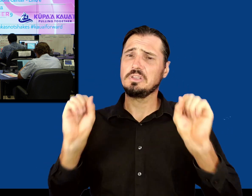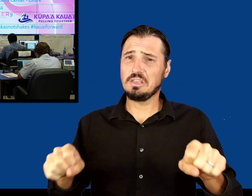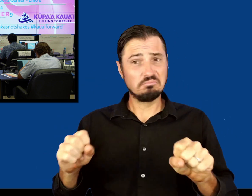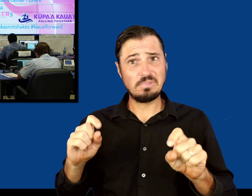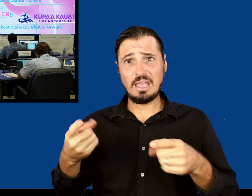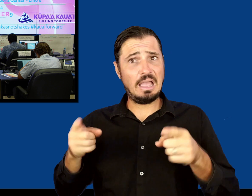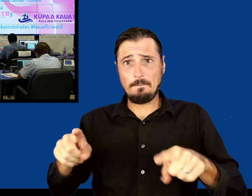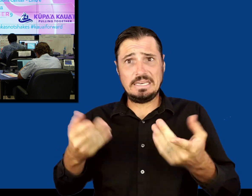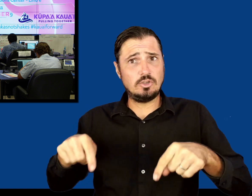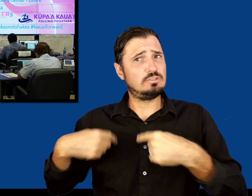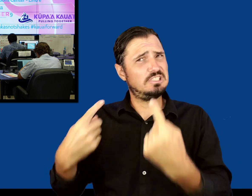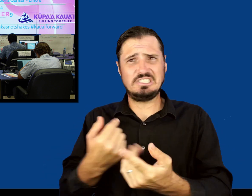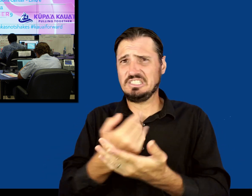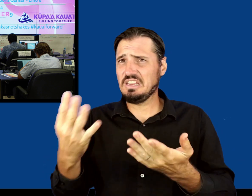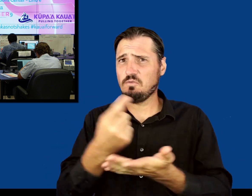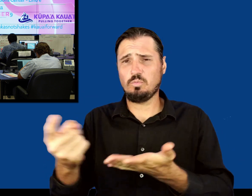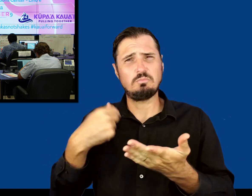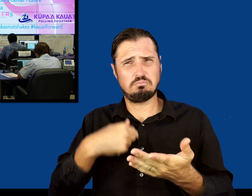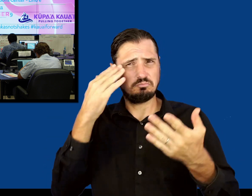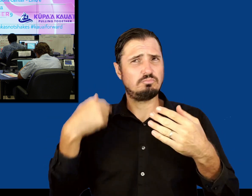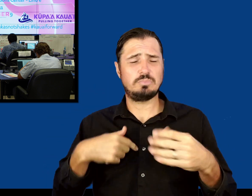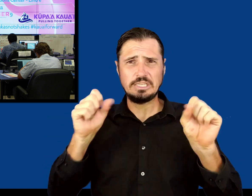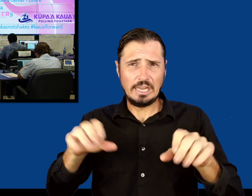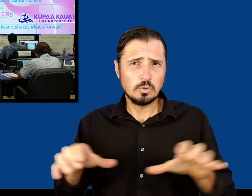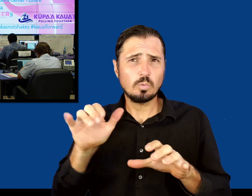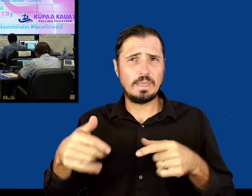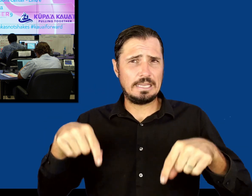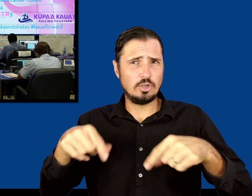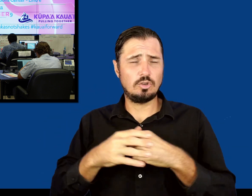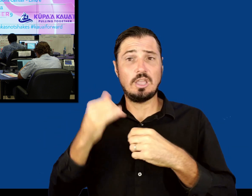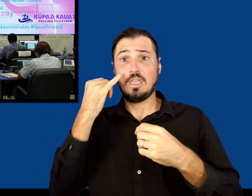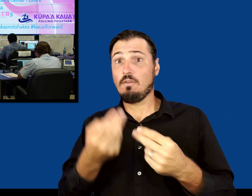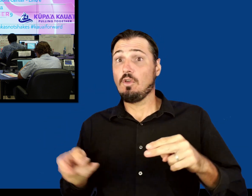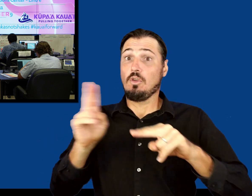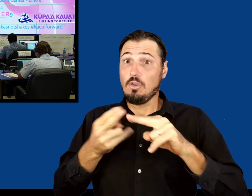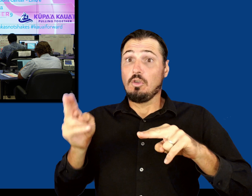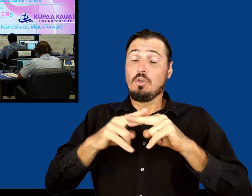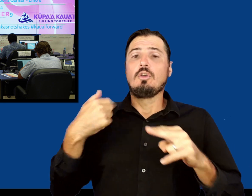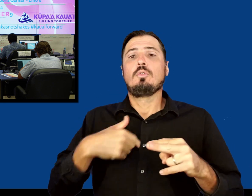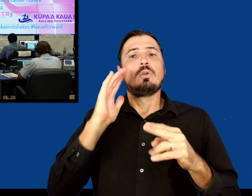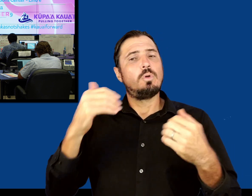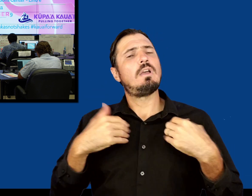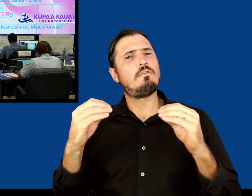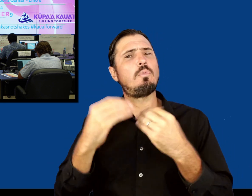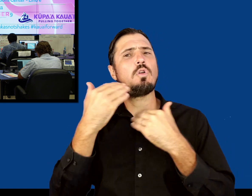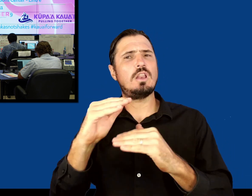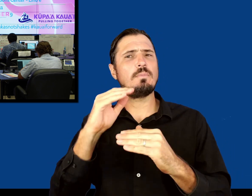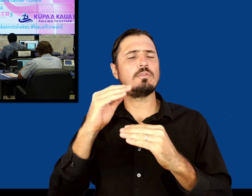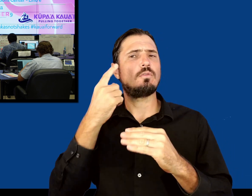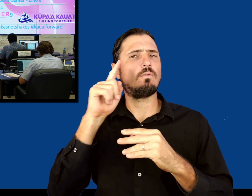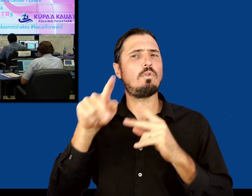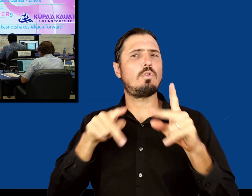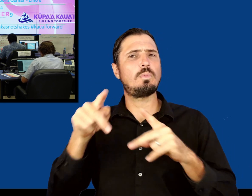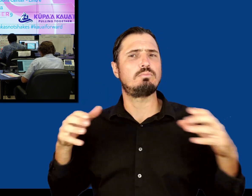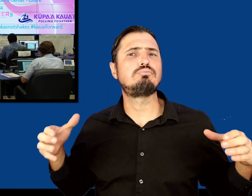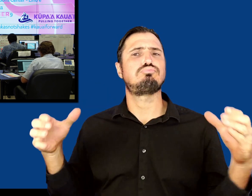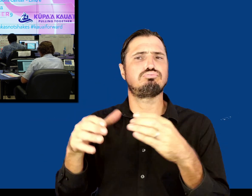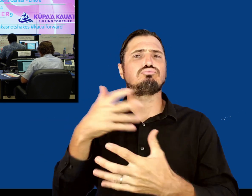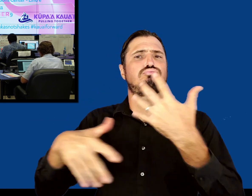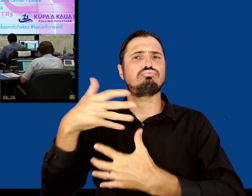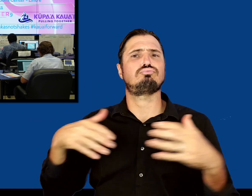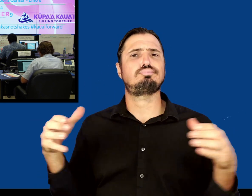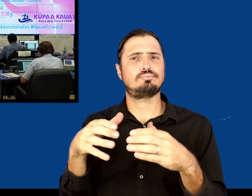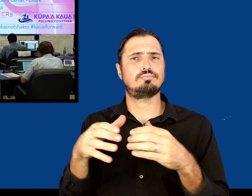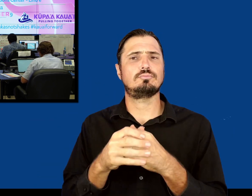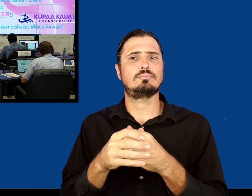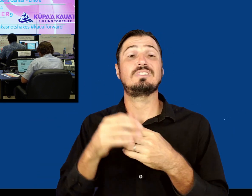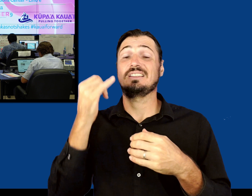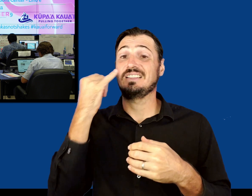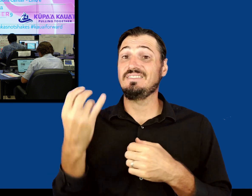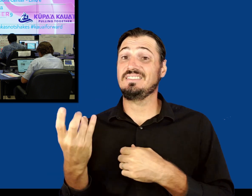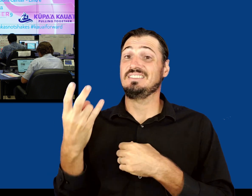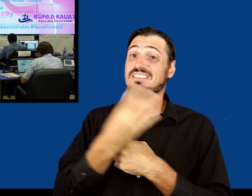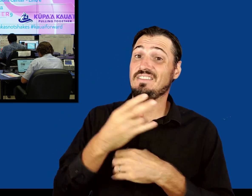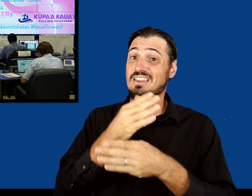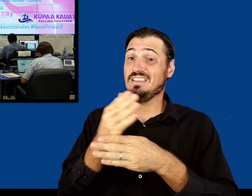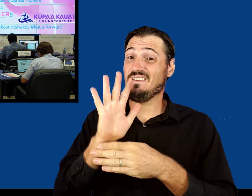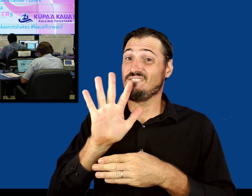is readily manageable on our island. If it gets higher, we would put gathering size limits and other restrictions in place in a proportional response. With a seven-day average of five to eight new